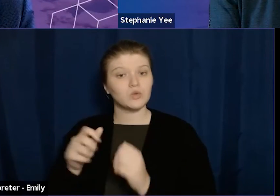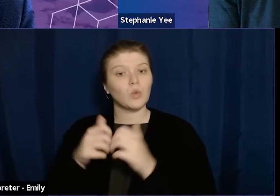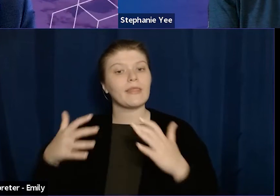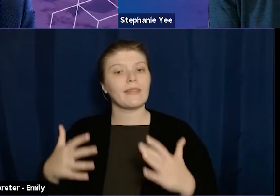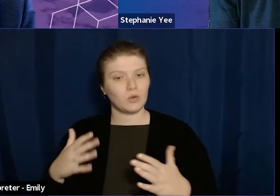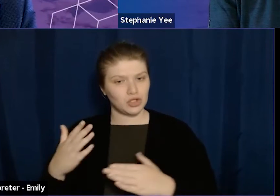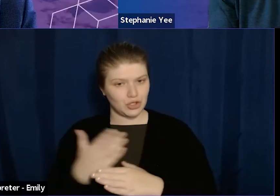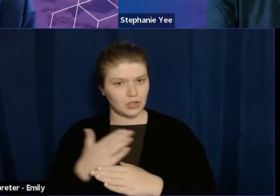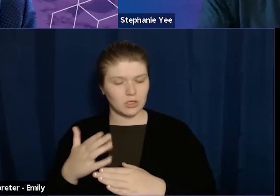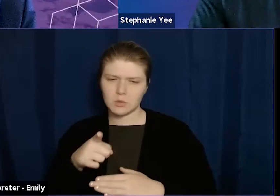You don't have to do them in order.